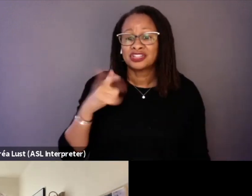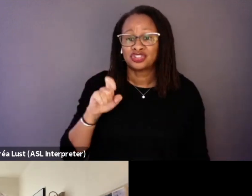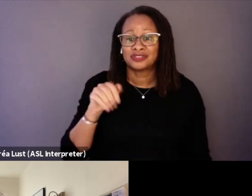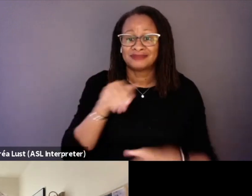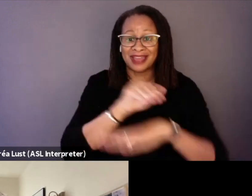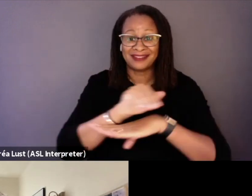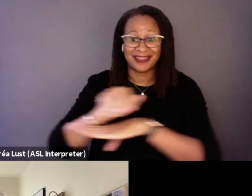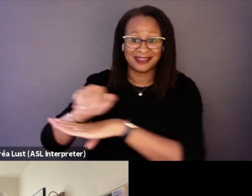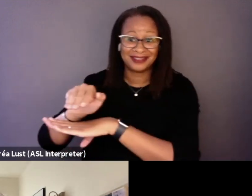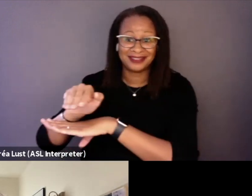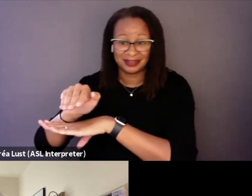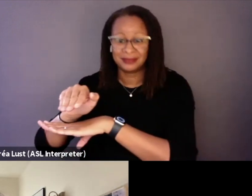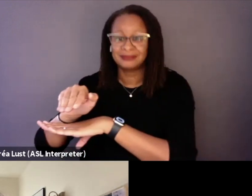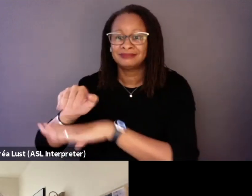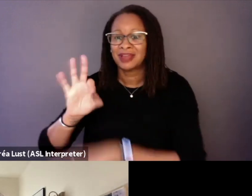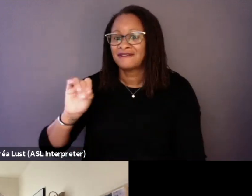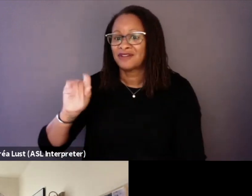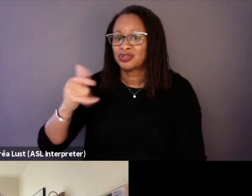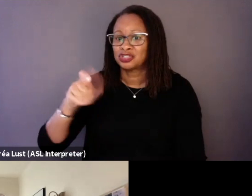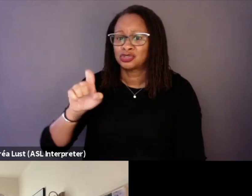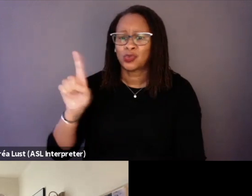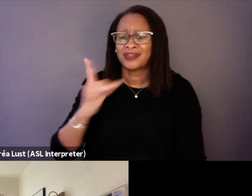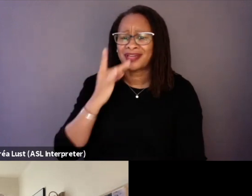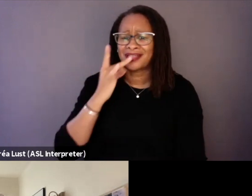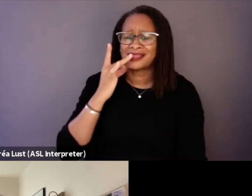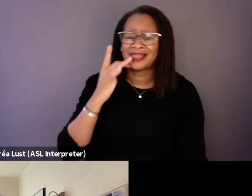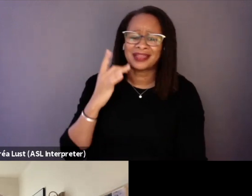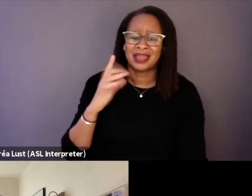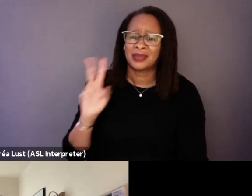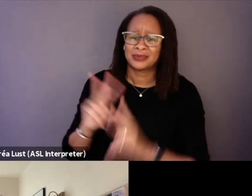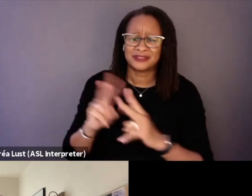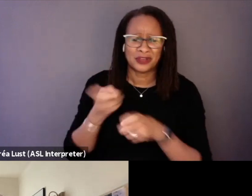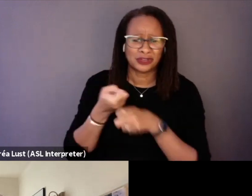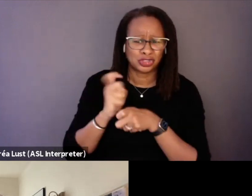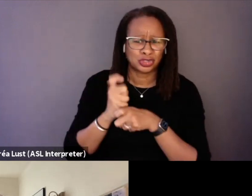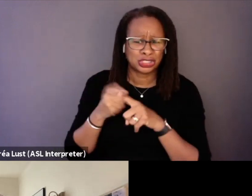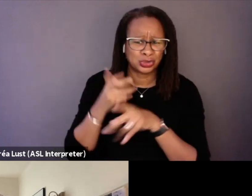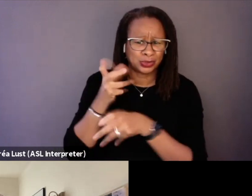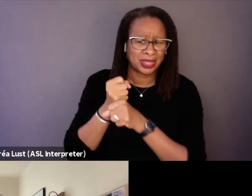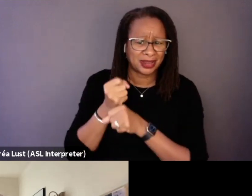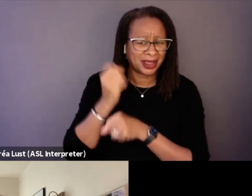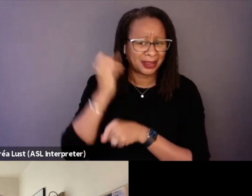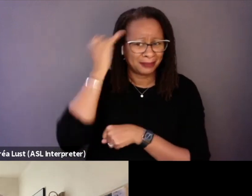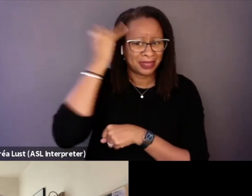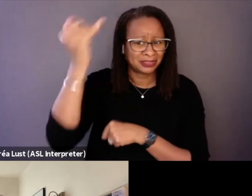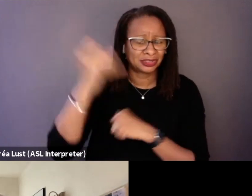where the light must've been very tricky to get, the light sources...